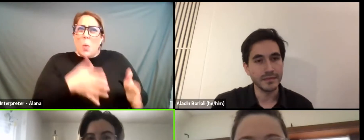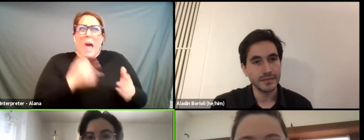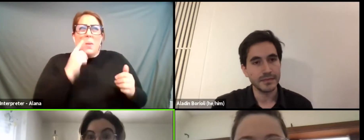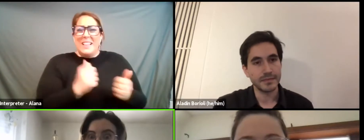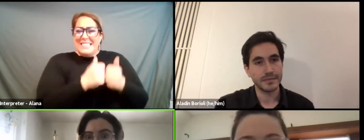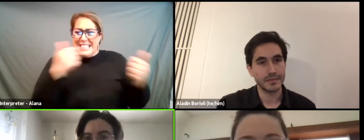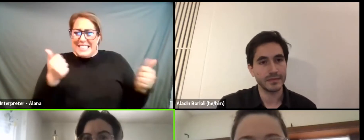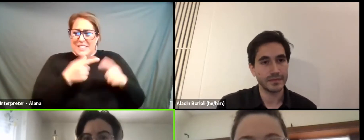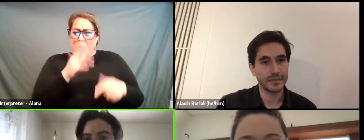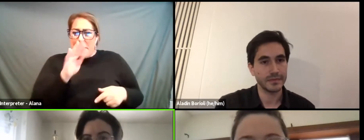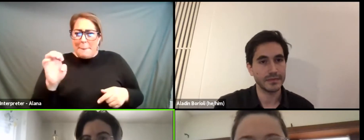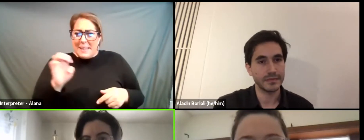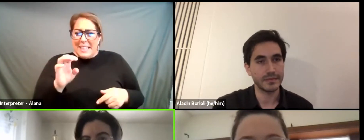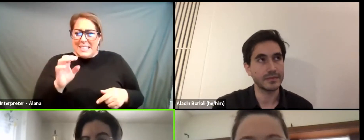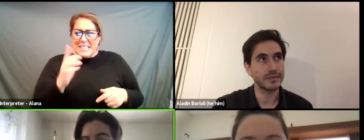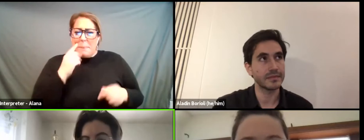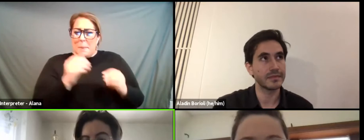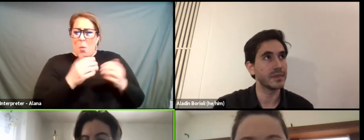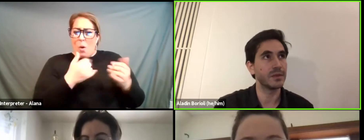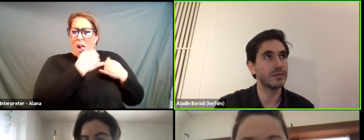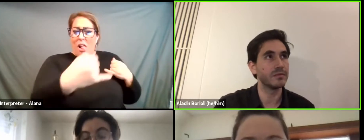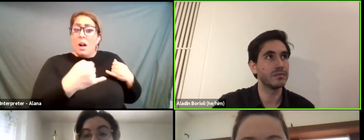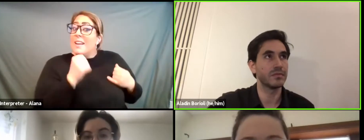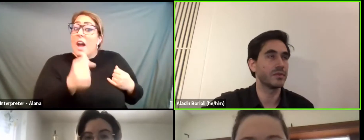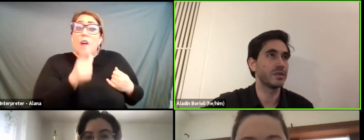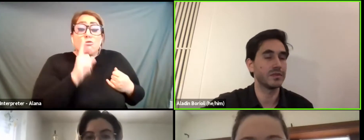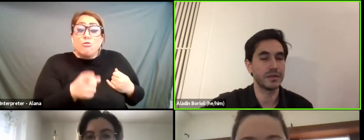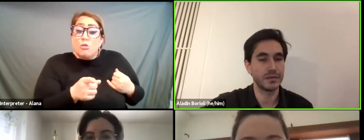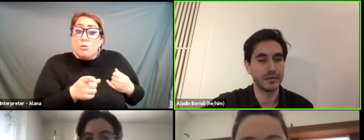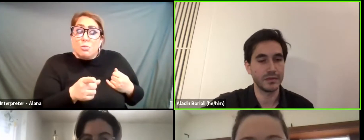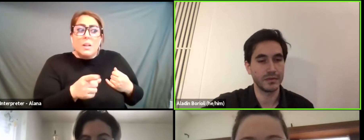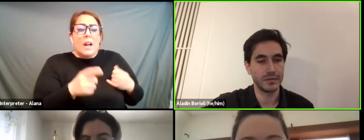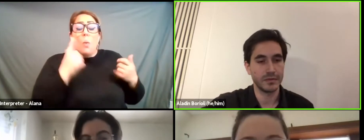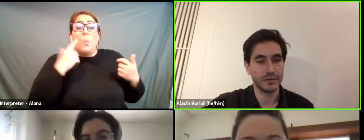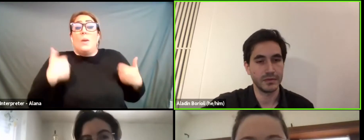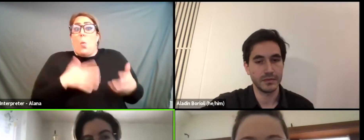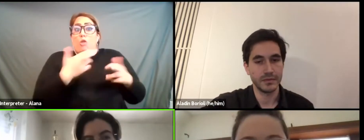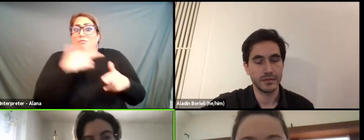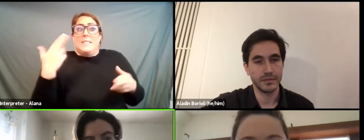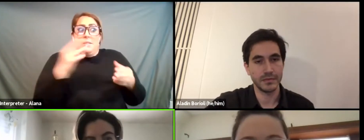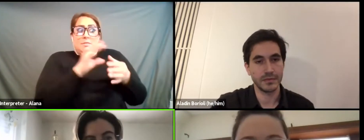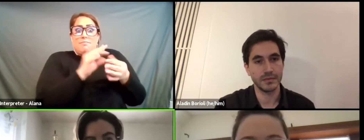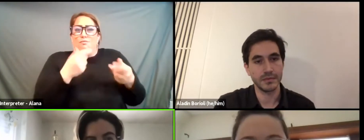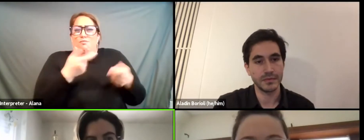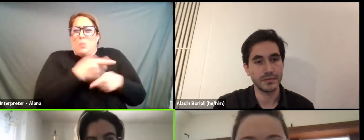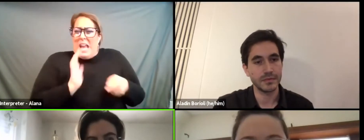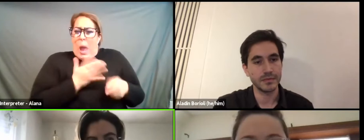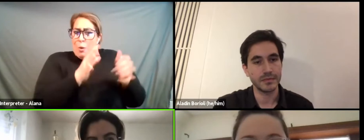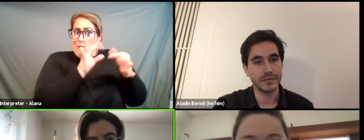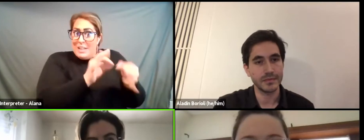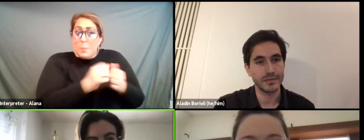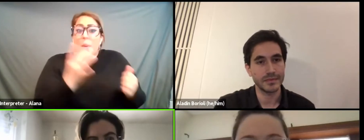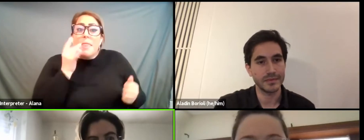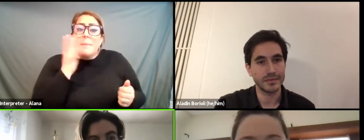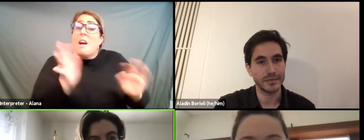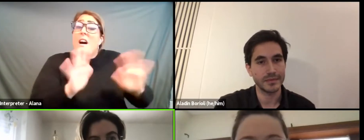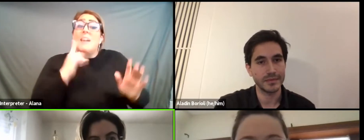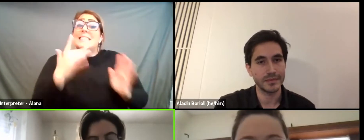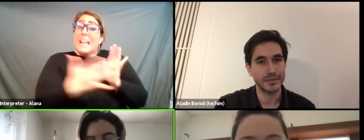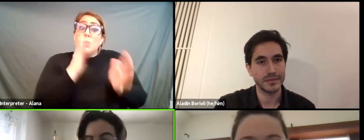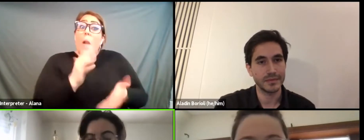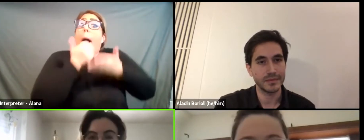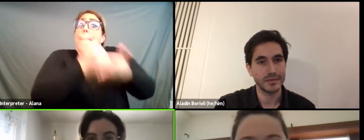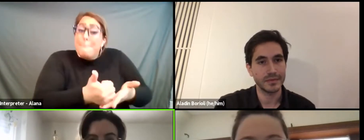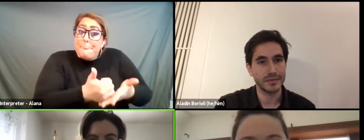the bees and sort of compromise that relationship that we have with the bees. But I think it's